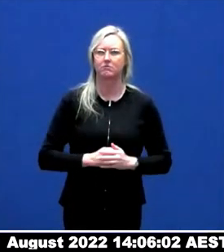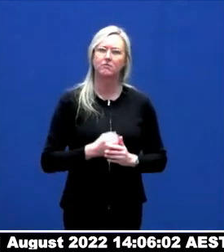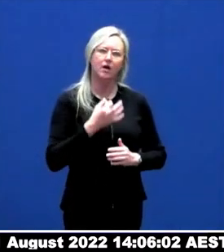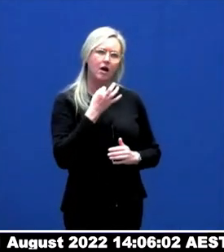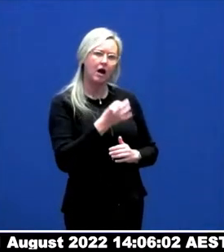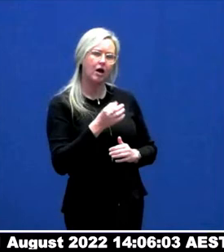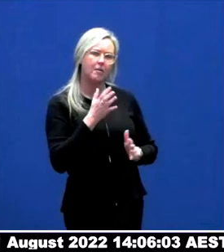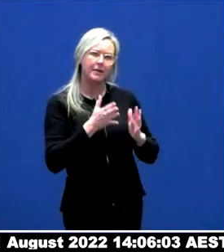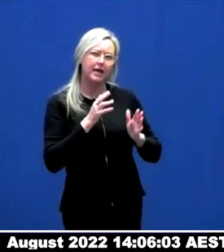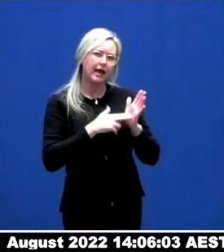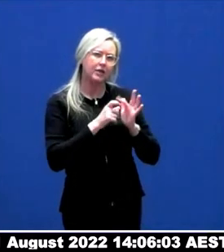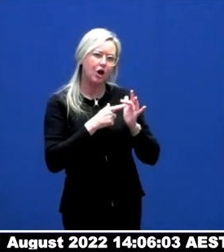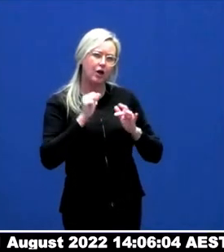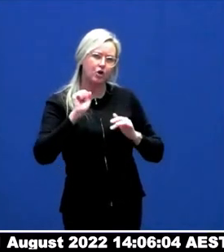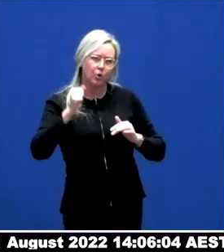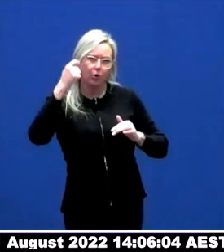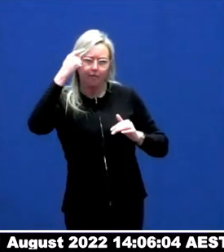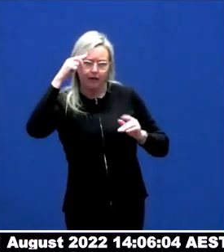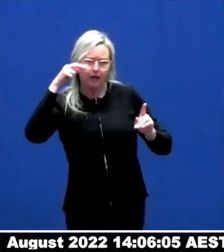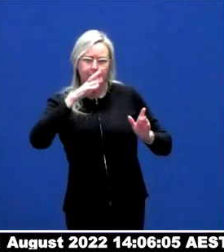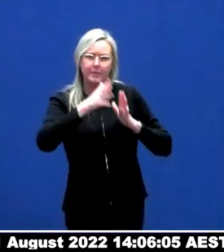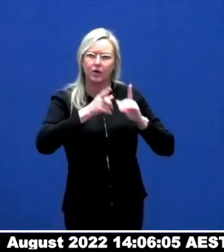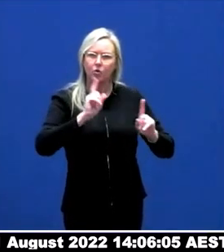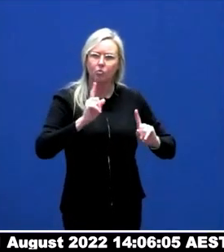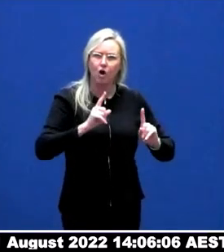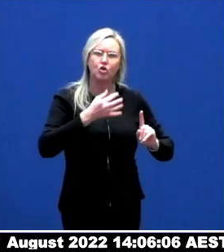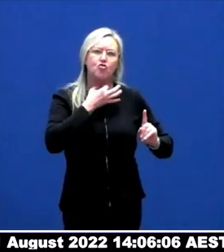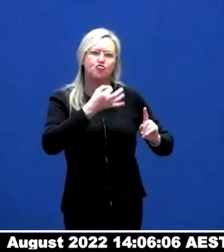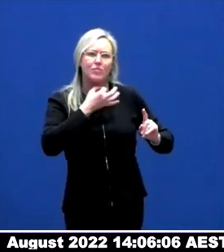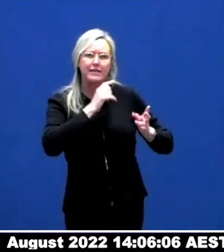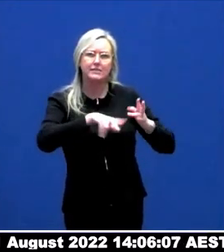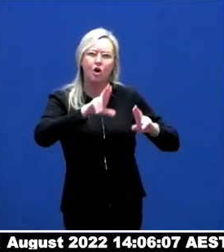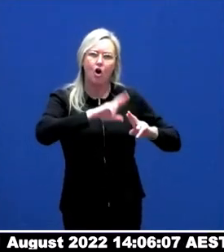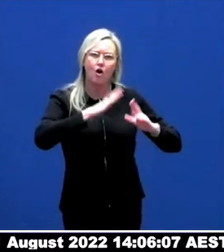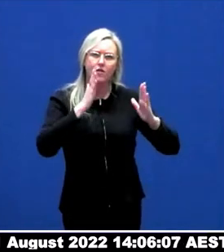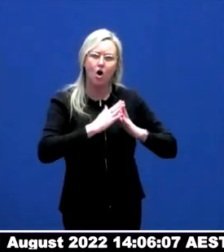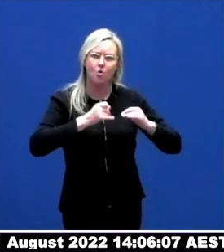perspective? LISA SHORT: So they would all be counted as risk of homelessness, people in